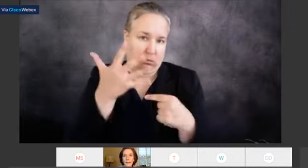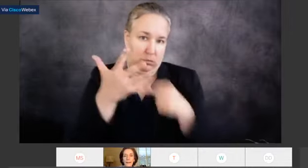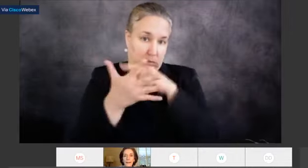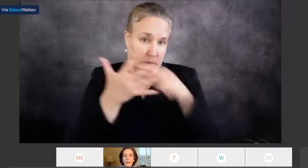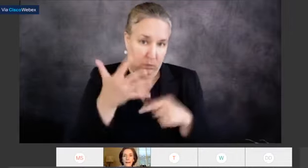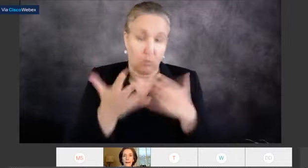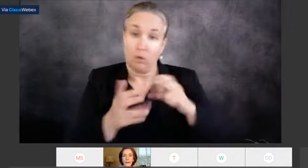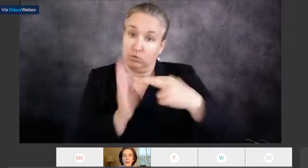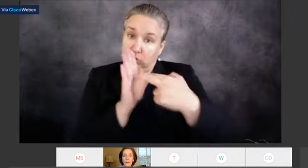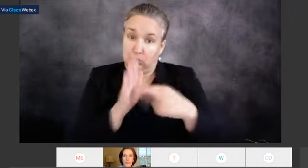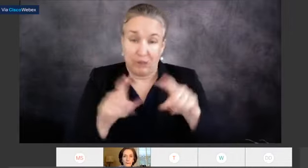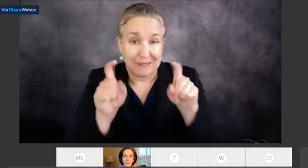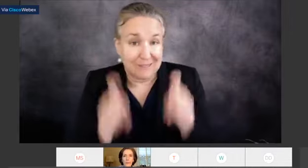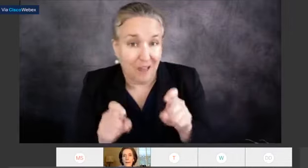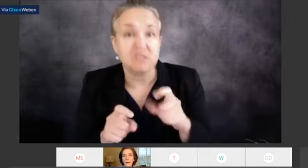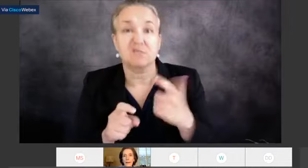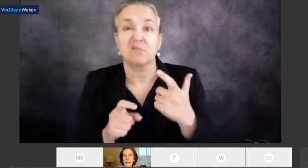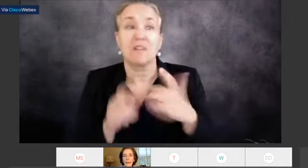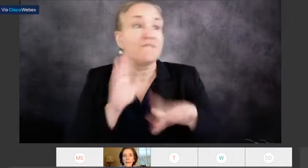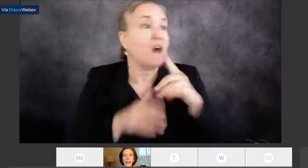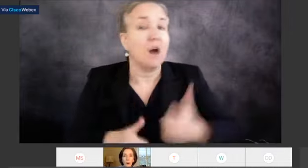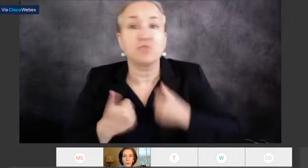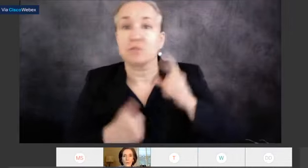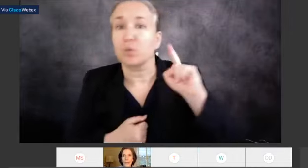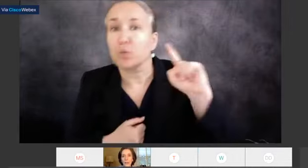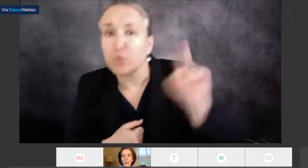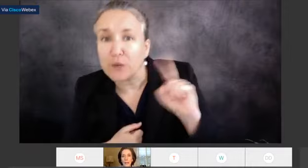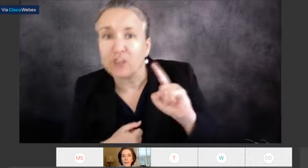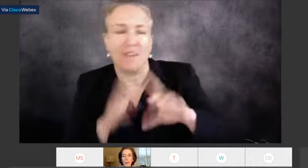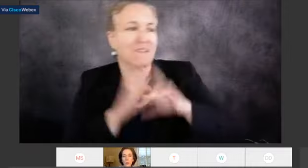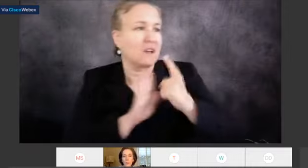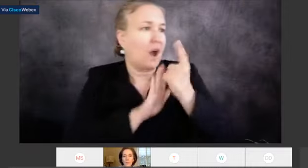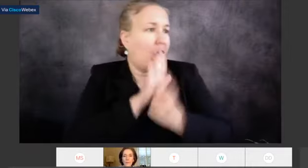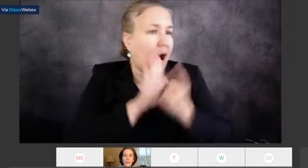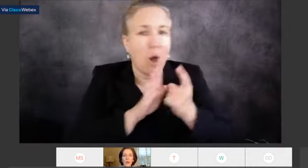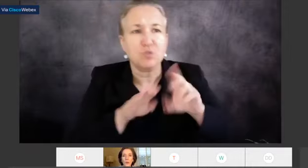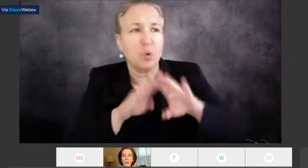and get the addresses of the sites and the hours at each site is open you can